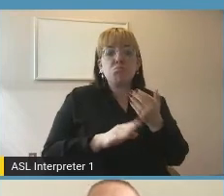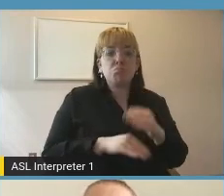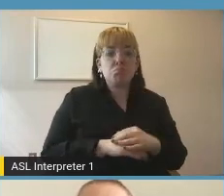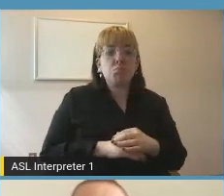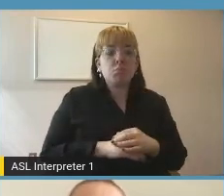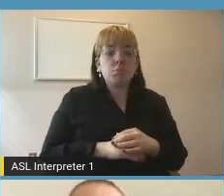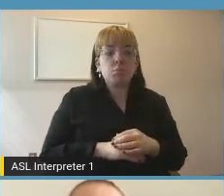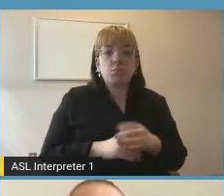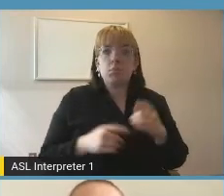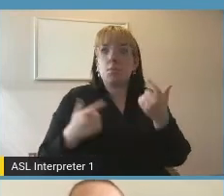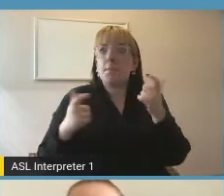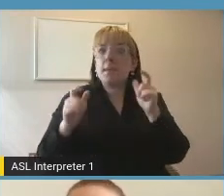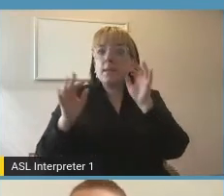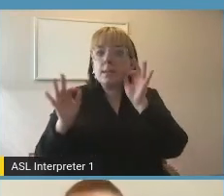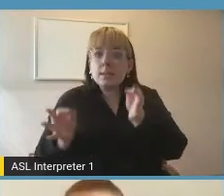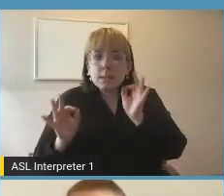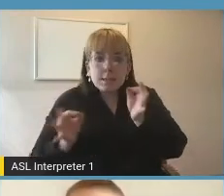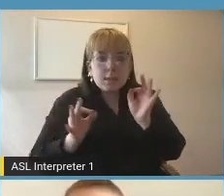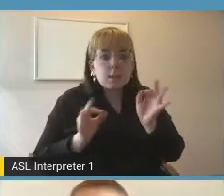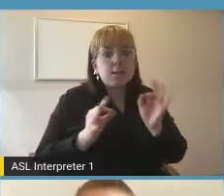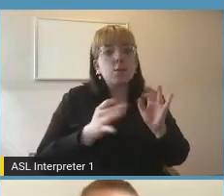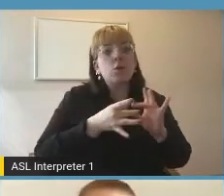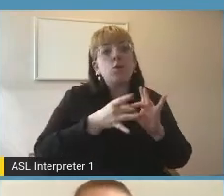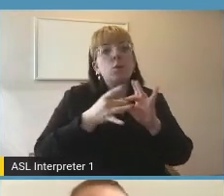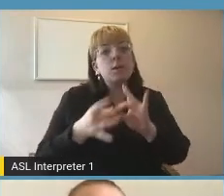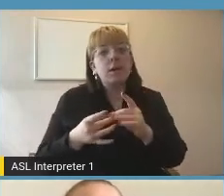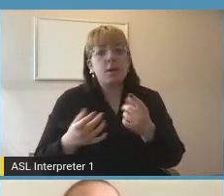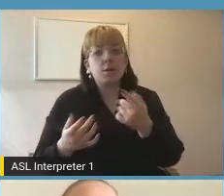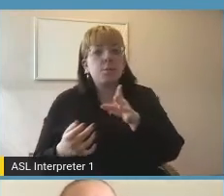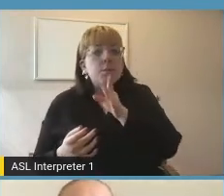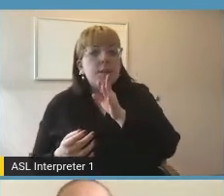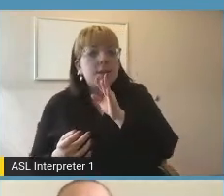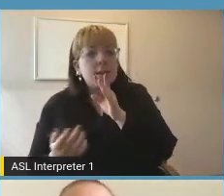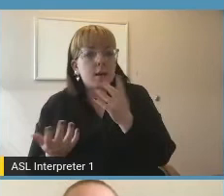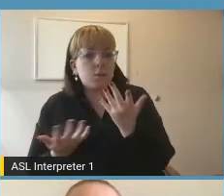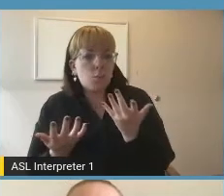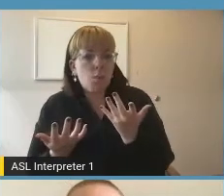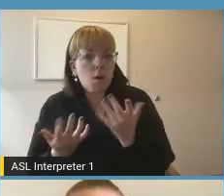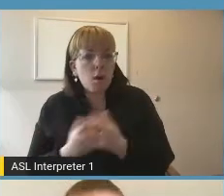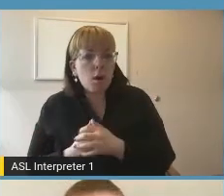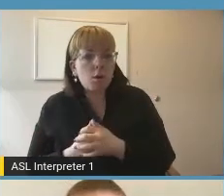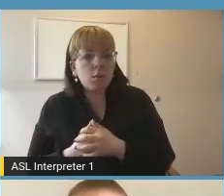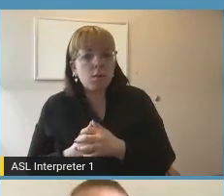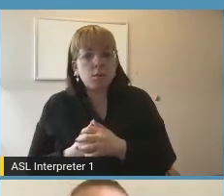big decisions on what is being talked about and where. And any obvious fine edits. So